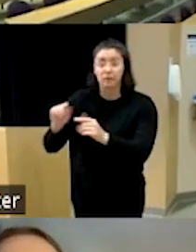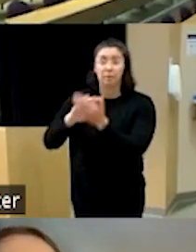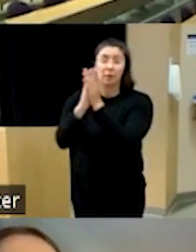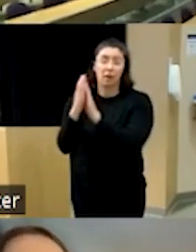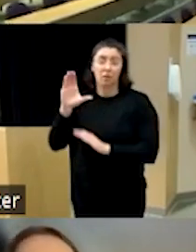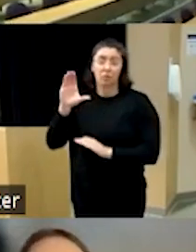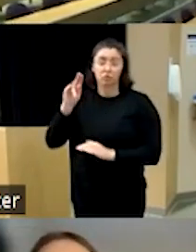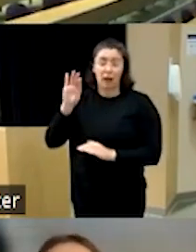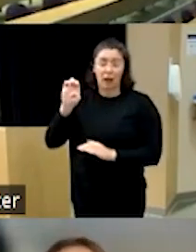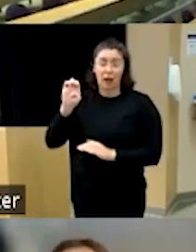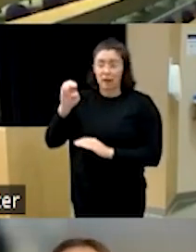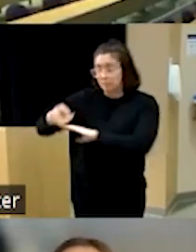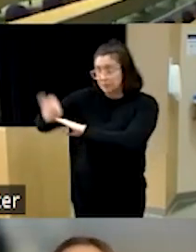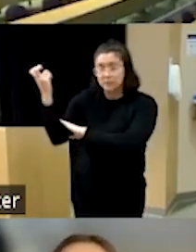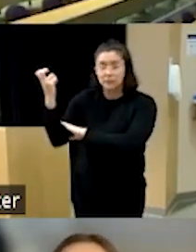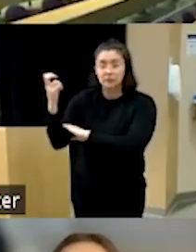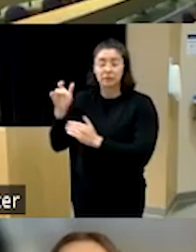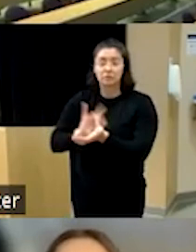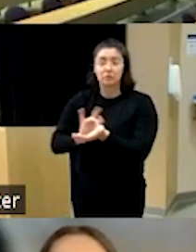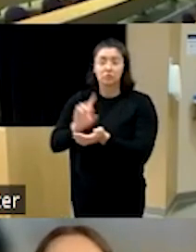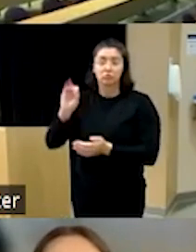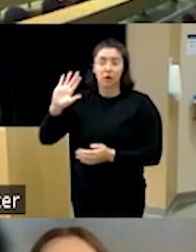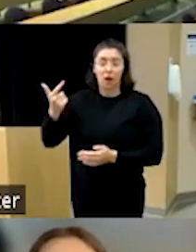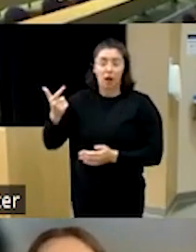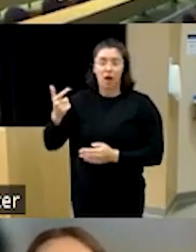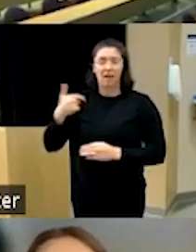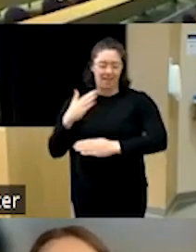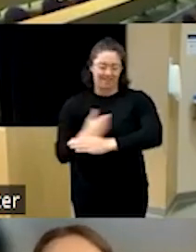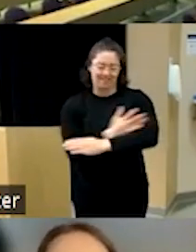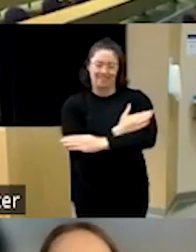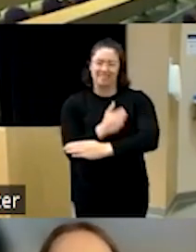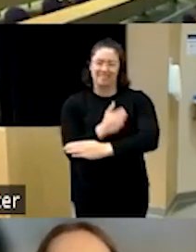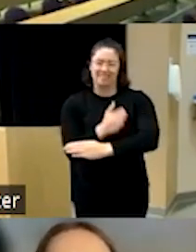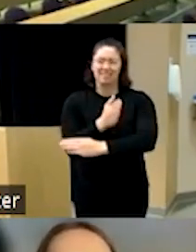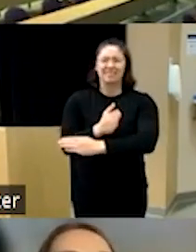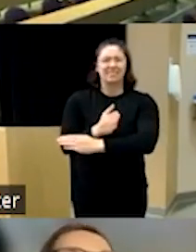get the drugs there is there's like a part in the middle which is a little bit difficult to grasp